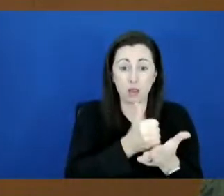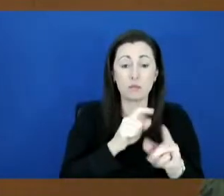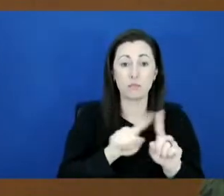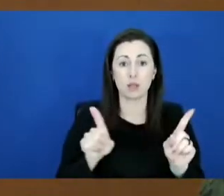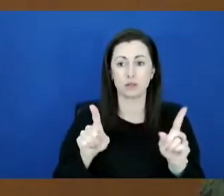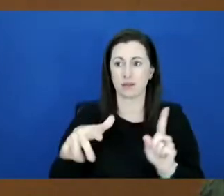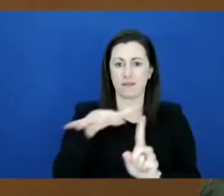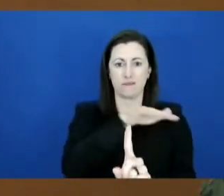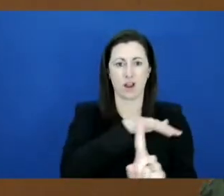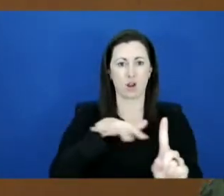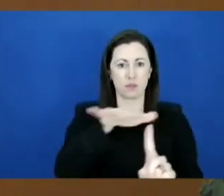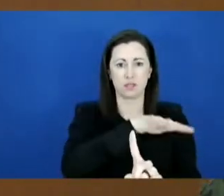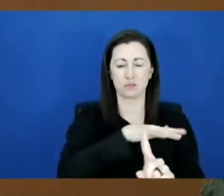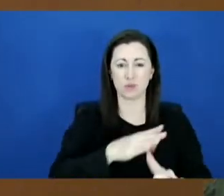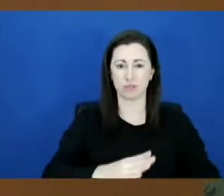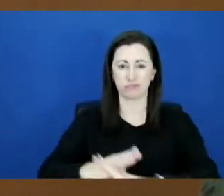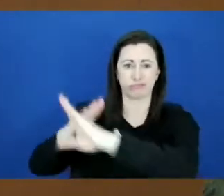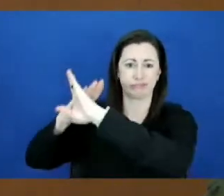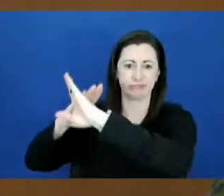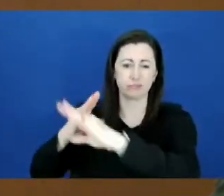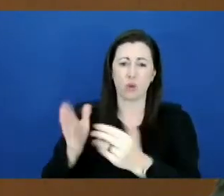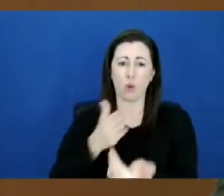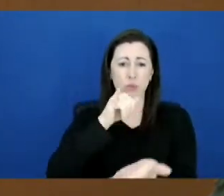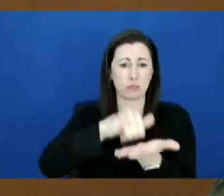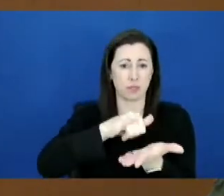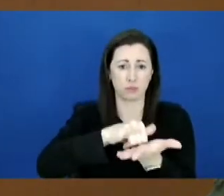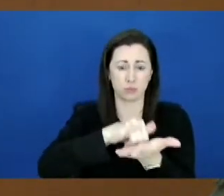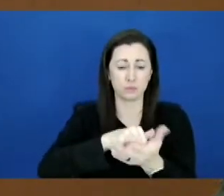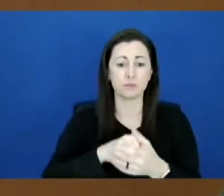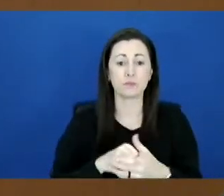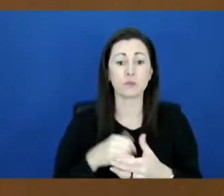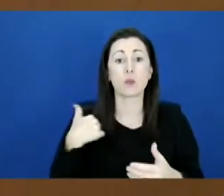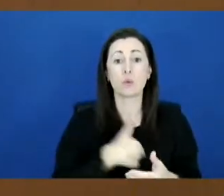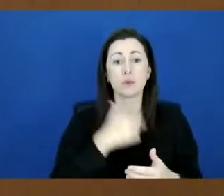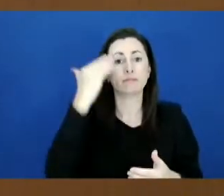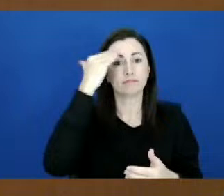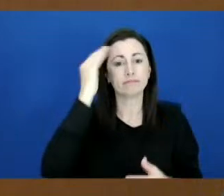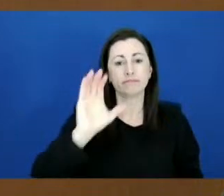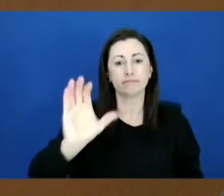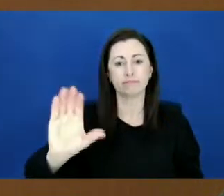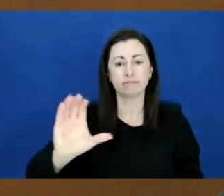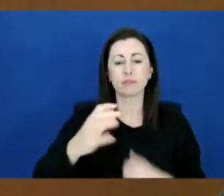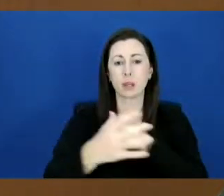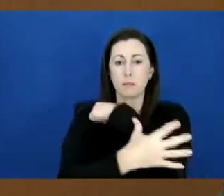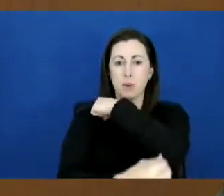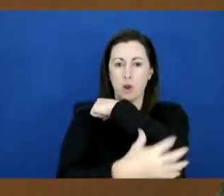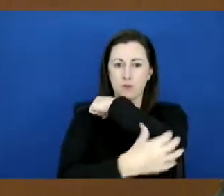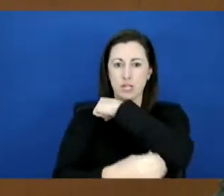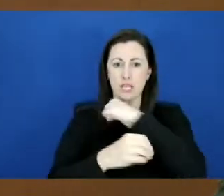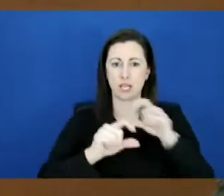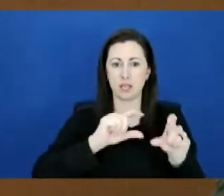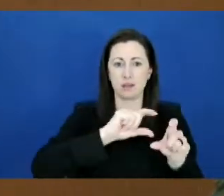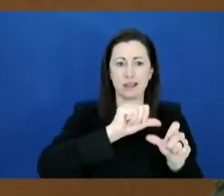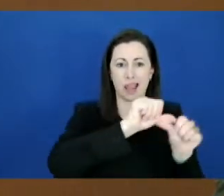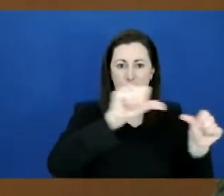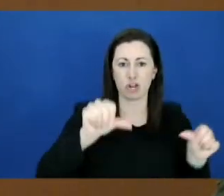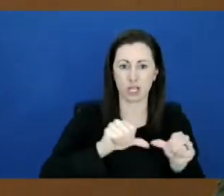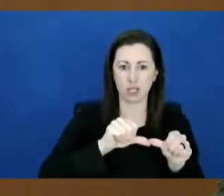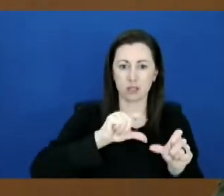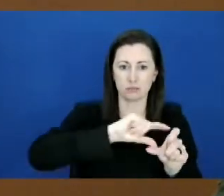NOT BECAUSE THEY DON'T WANT THE HELP, BUT BECAUSE THEIR ENVIRONMENT MAKES IT NEARLY